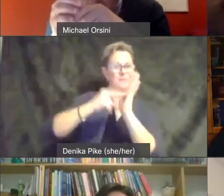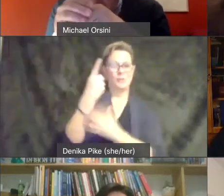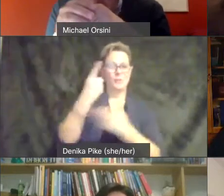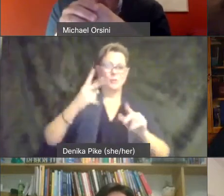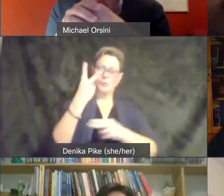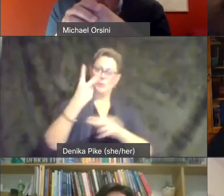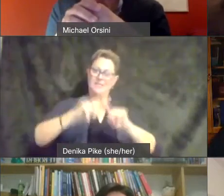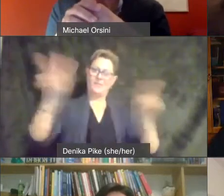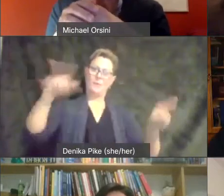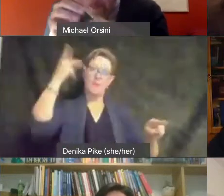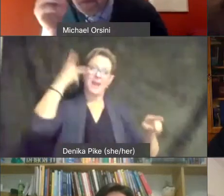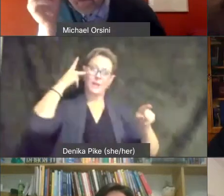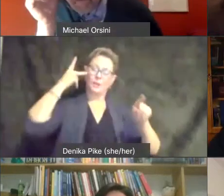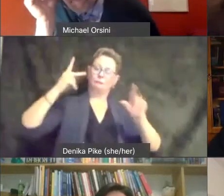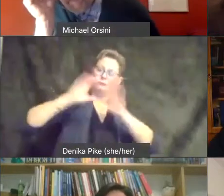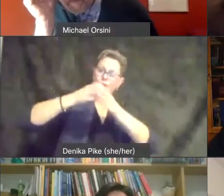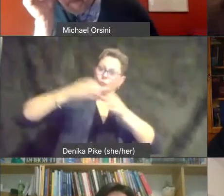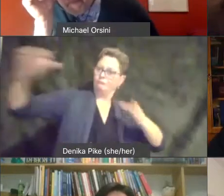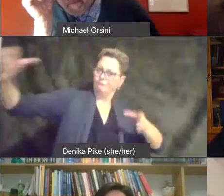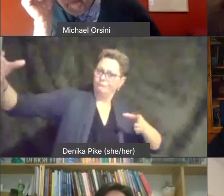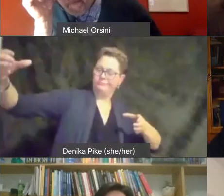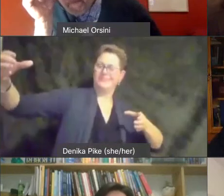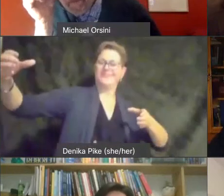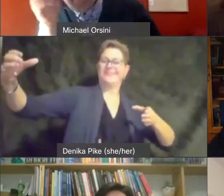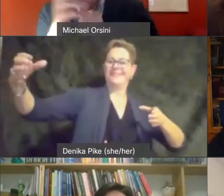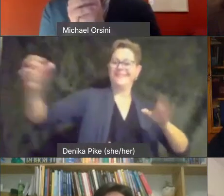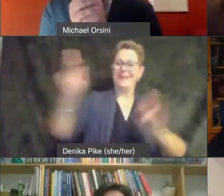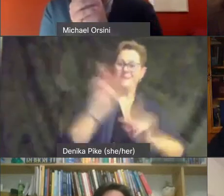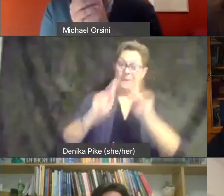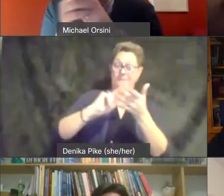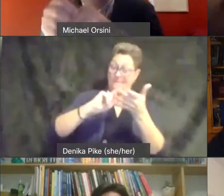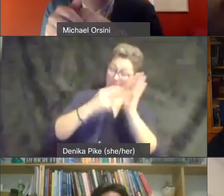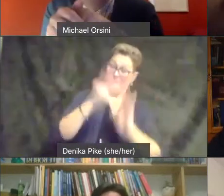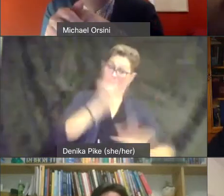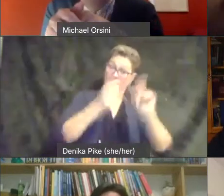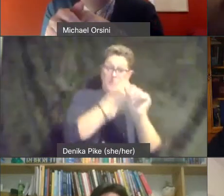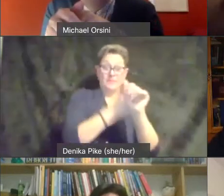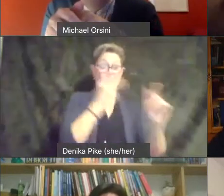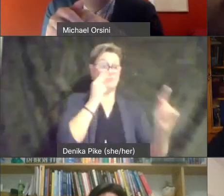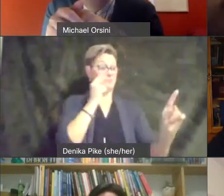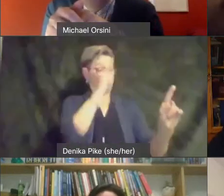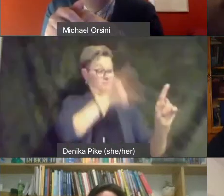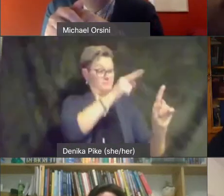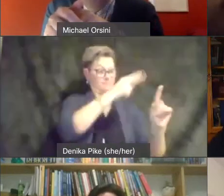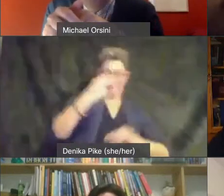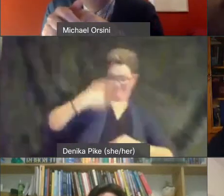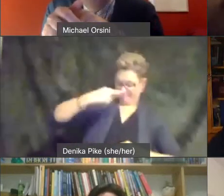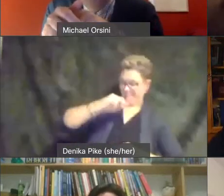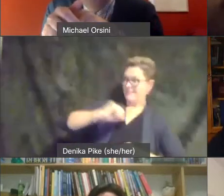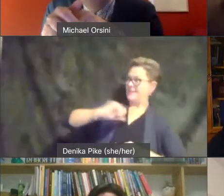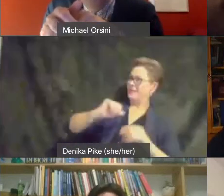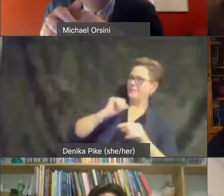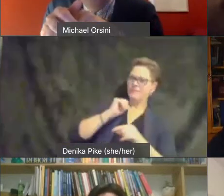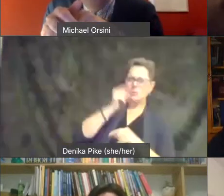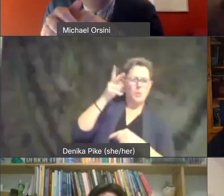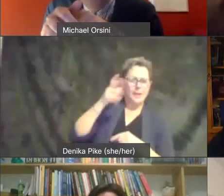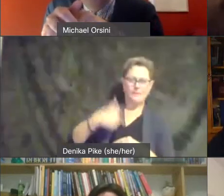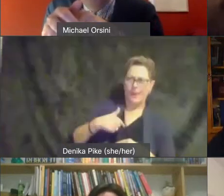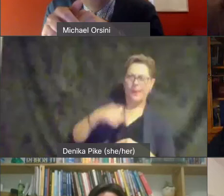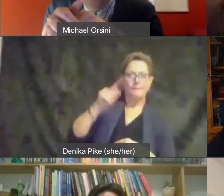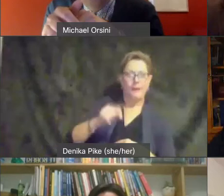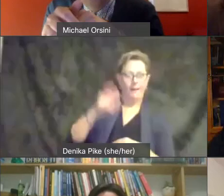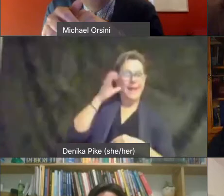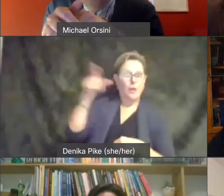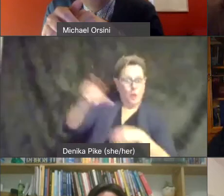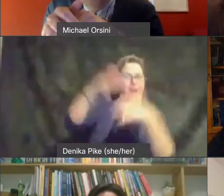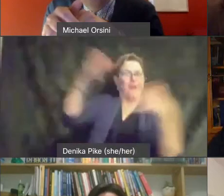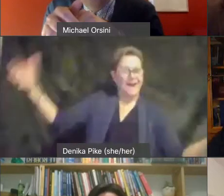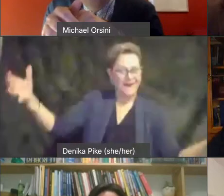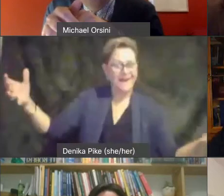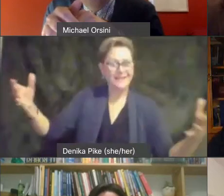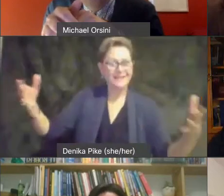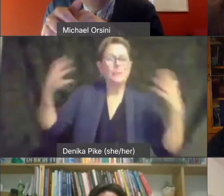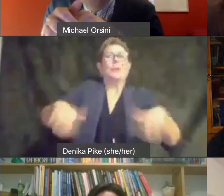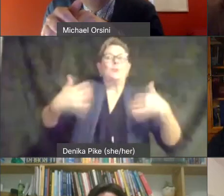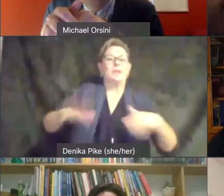So, and it also shows you right there, that the people who perceive themselves as not as being, not heard and not understood or actually overly heard and understood, they're not being heard understood.